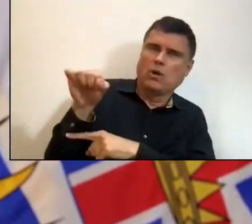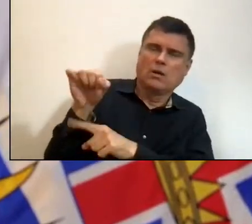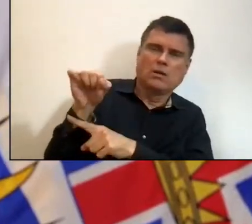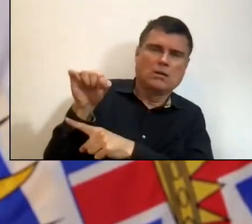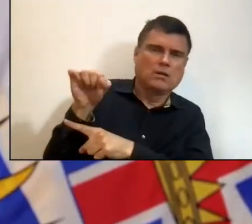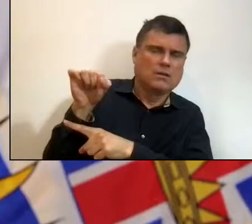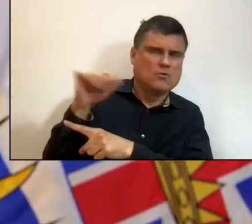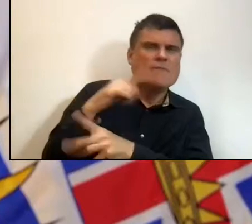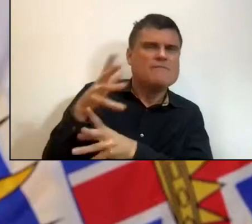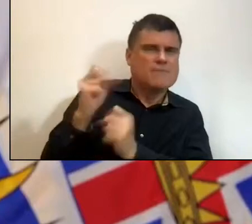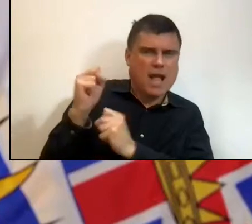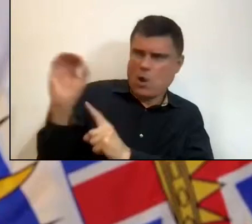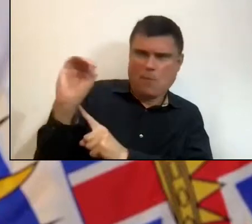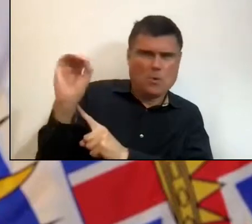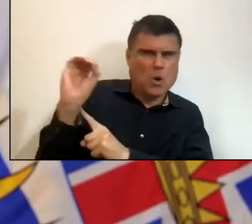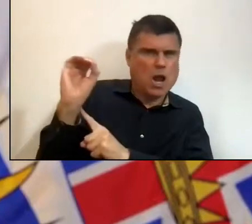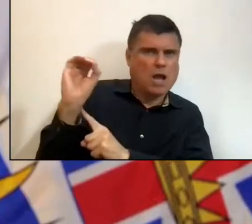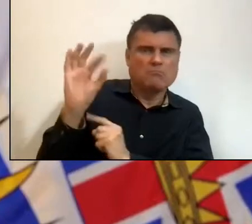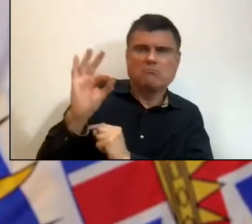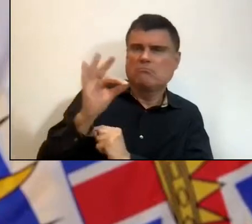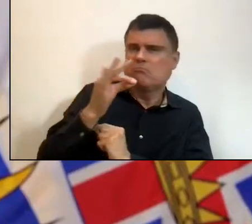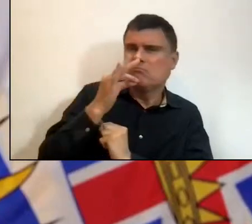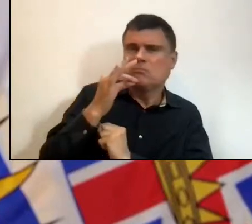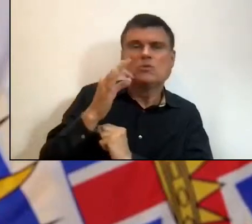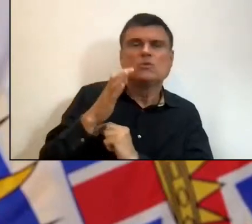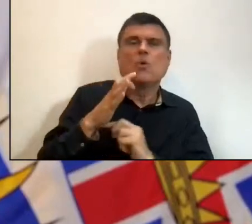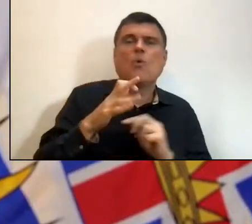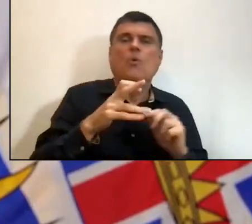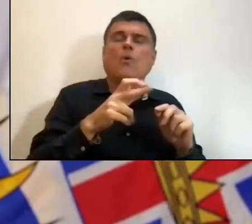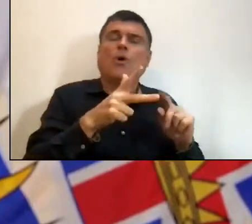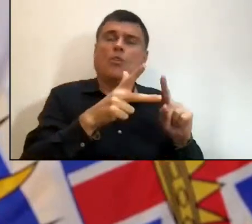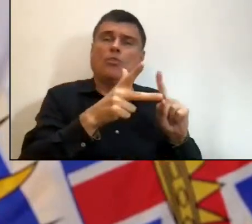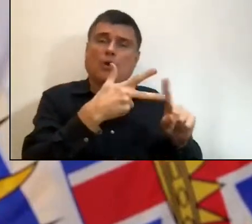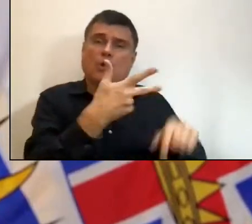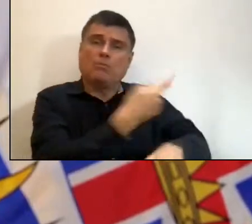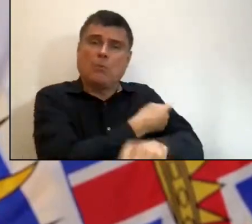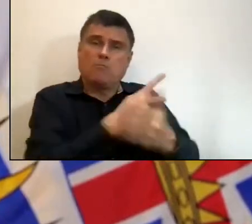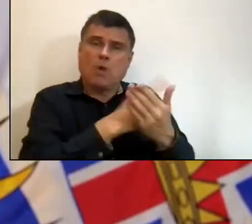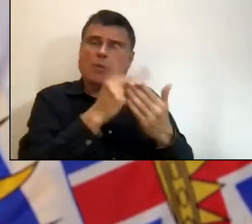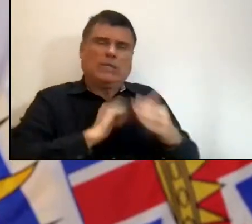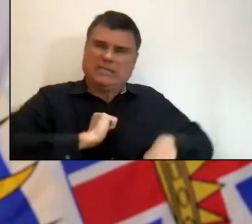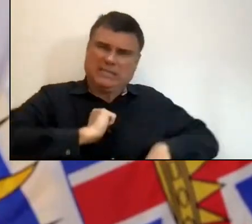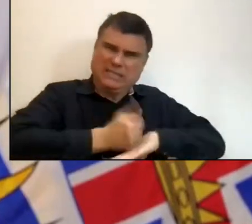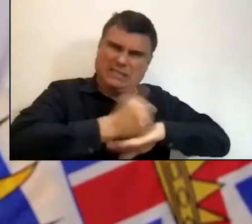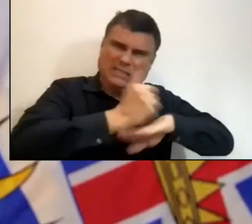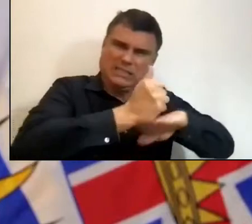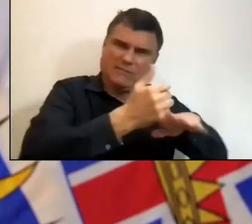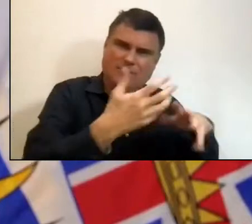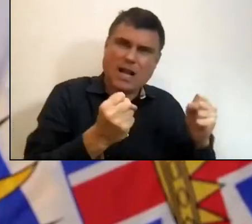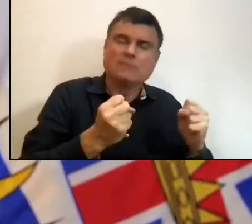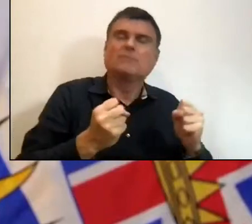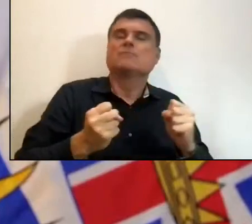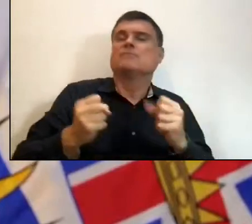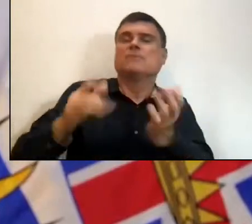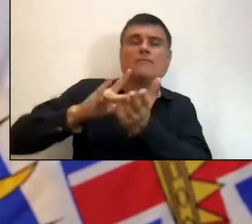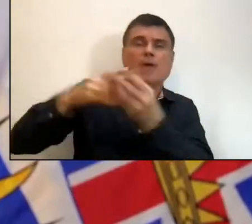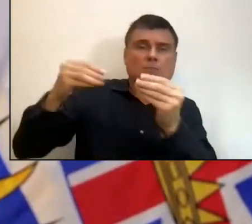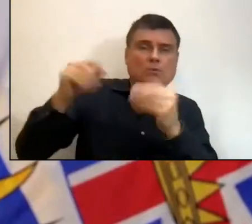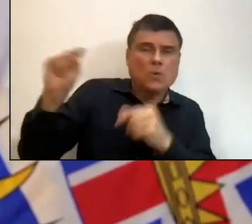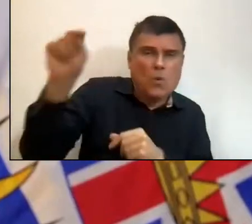We are expanding things through pharmacies but it is also